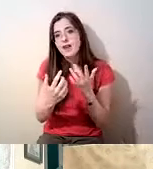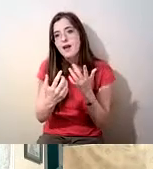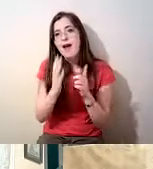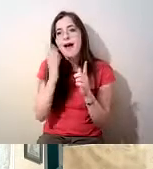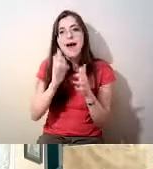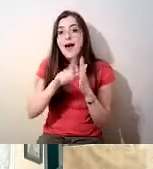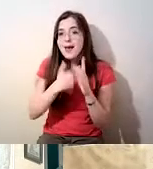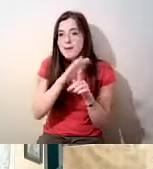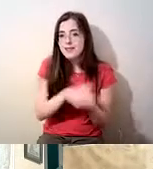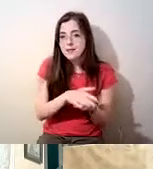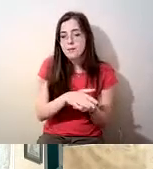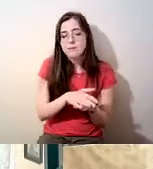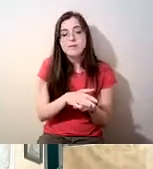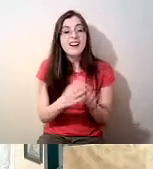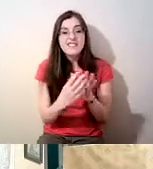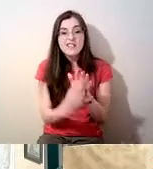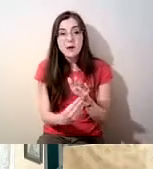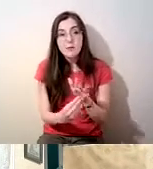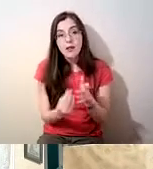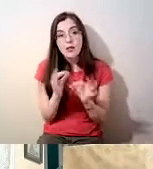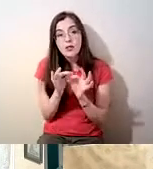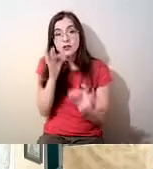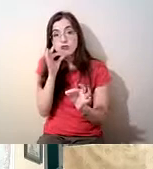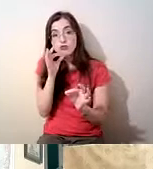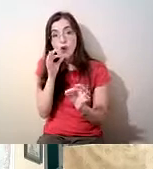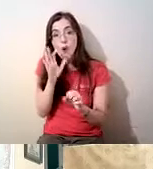want to echo other speakers in the panel as a conclusion that there is no climate justice